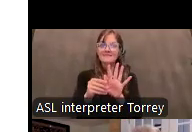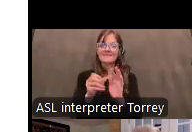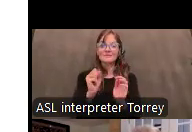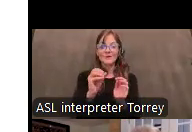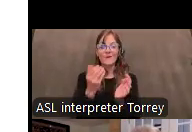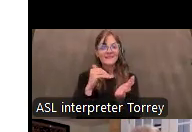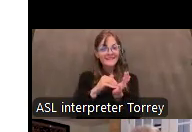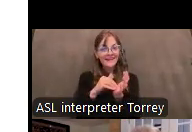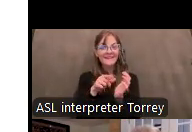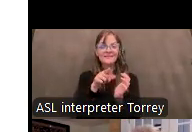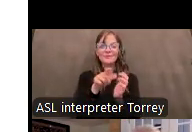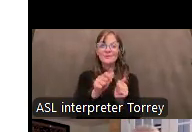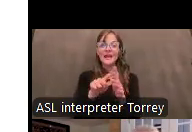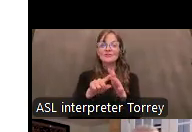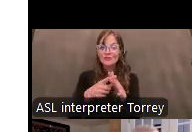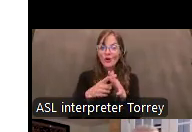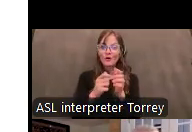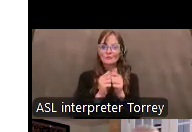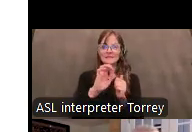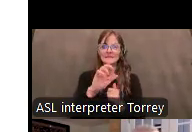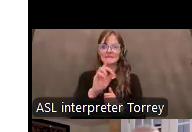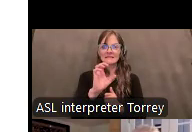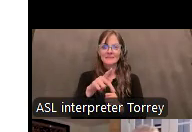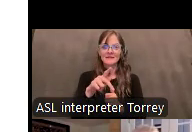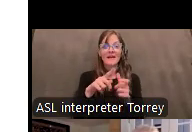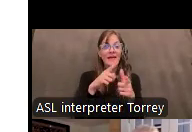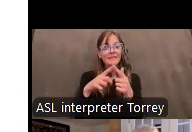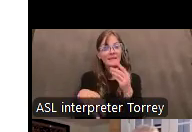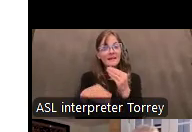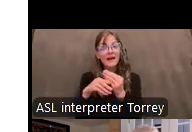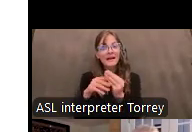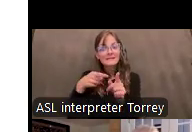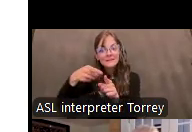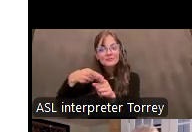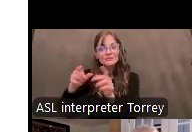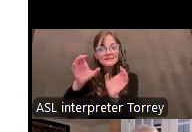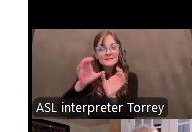and get specialty training in things like dementia or wound care, other areas